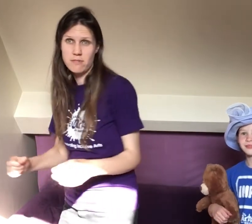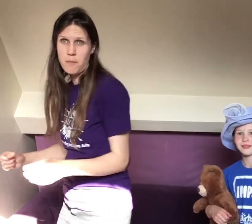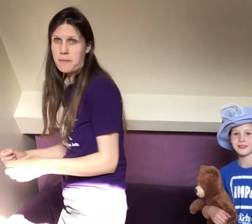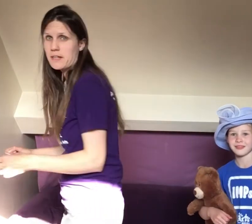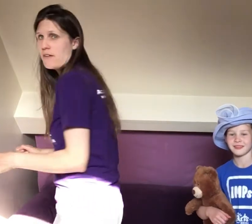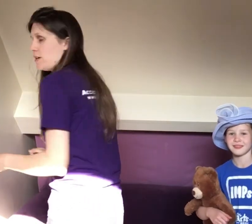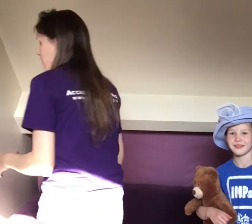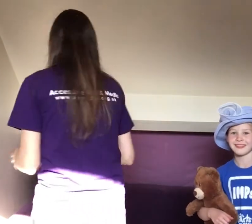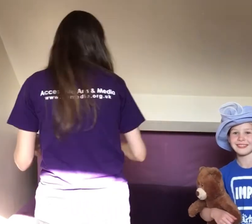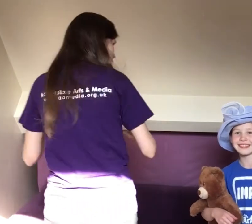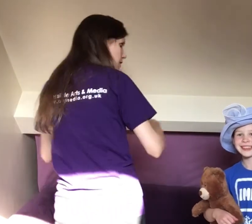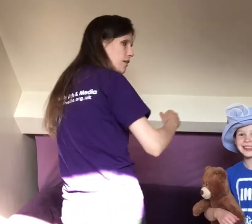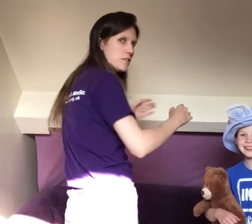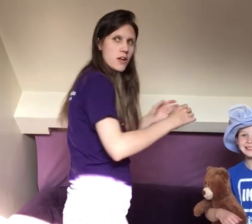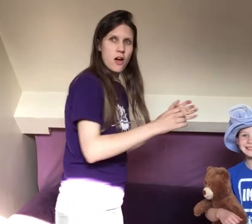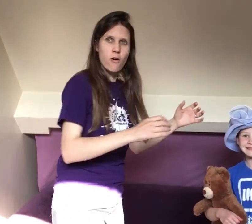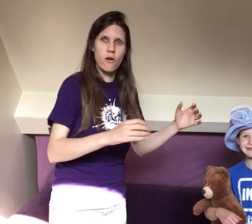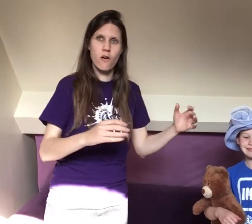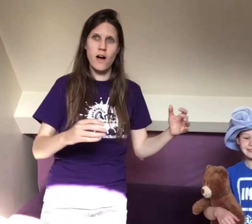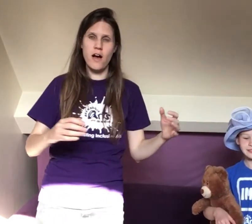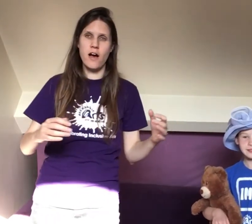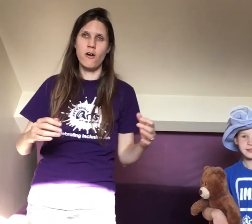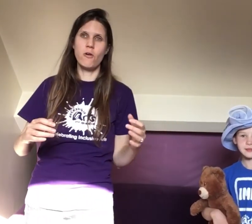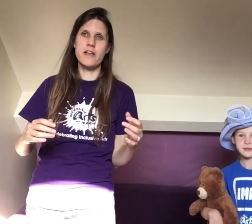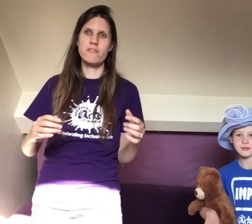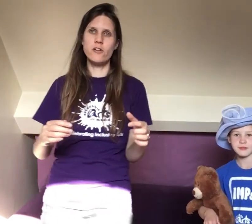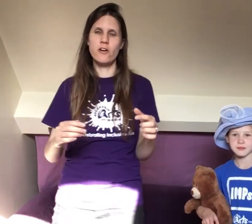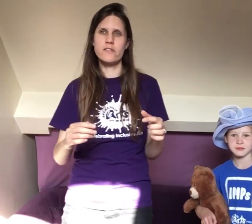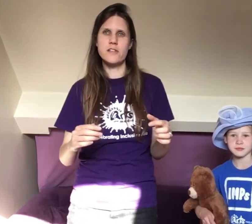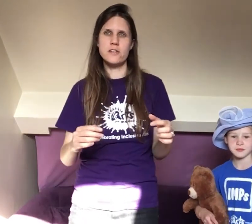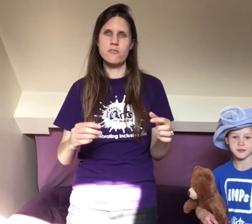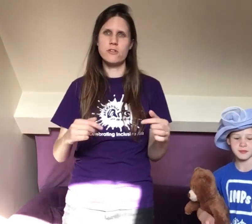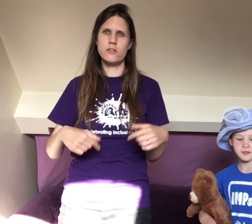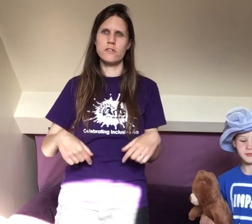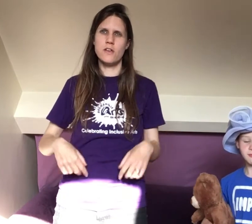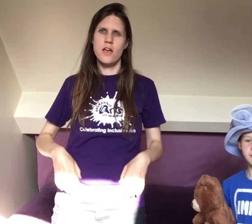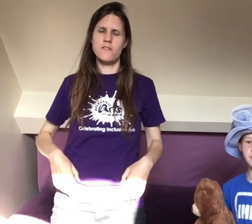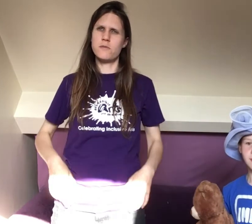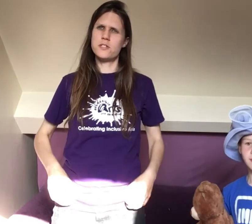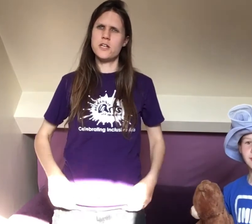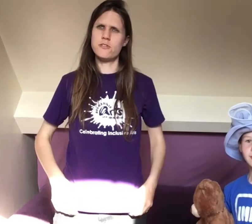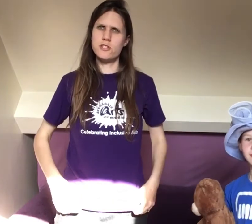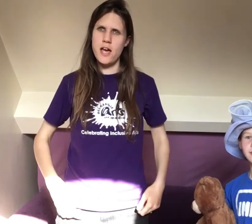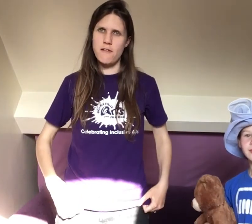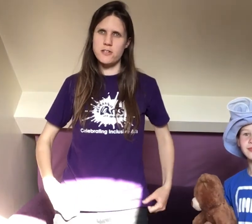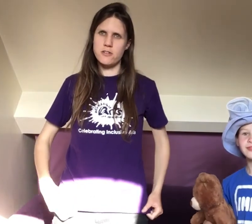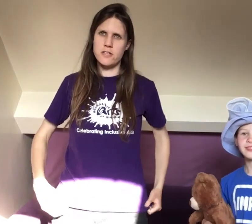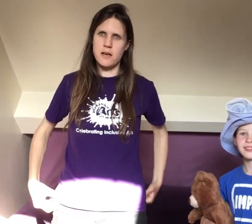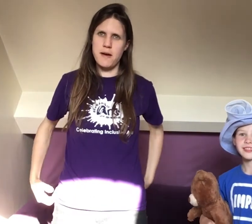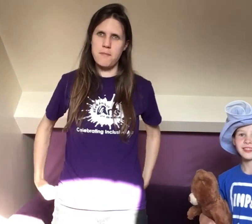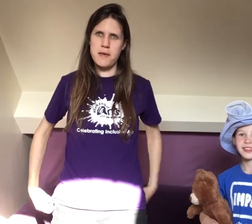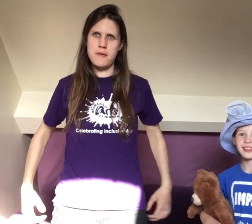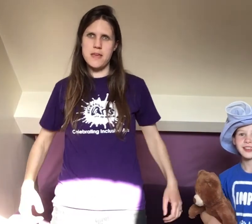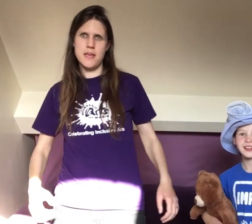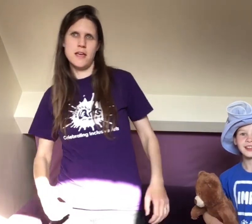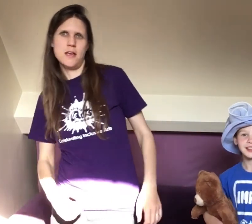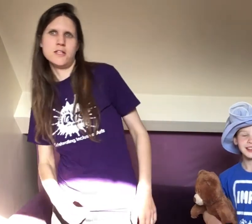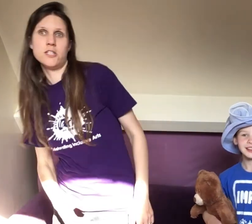That might be clever. Turn around. Or… errr… or if not, then you could… if you don’t want to turn your chair around you could think about maybe